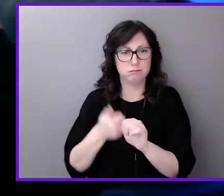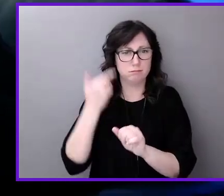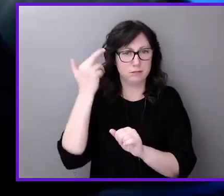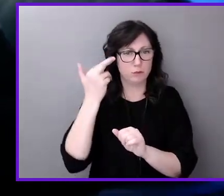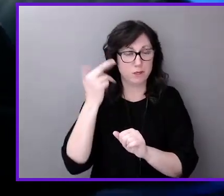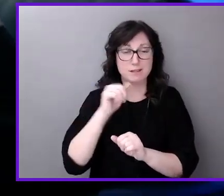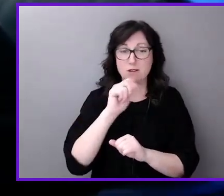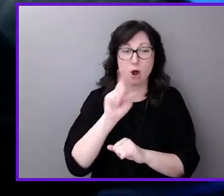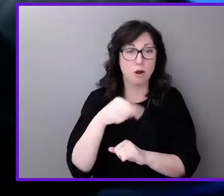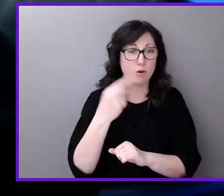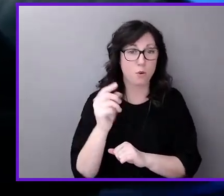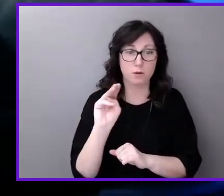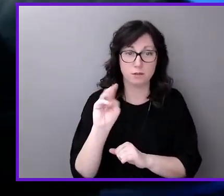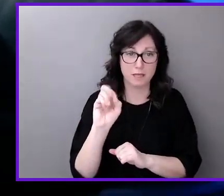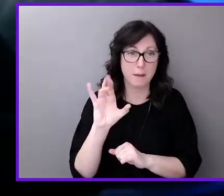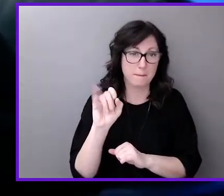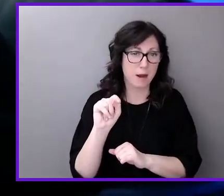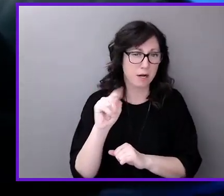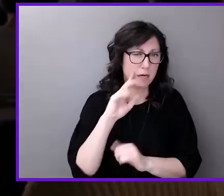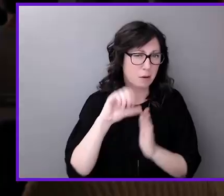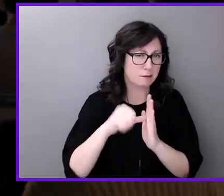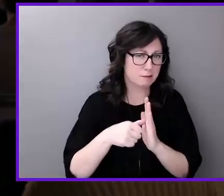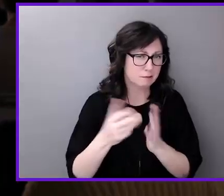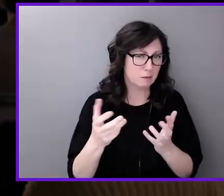I just want to make that clear, too.